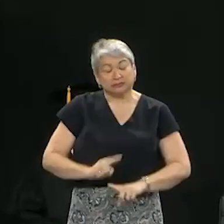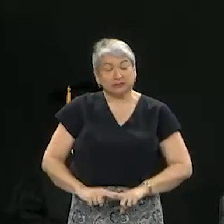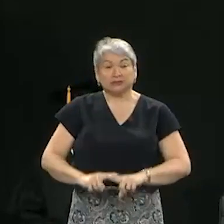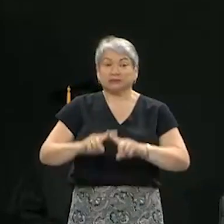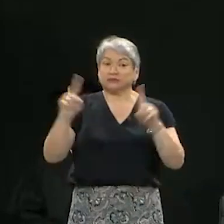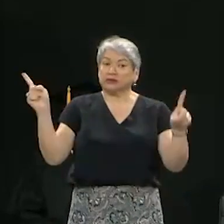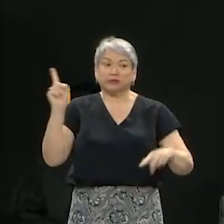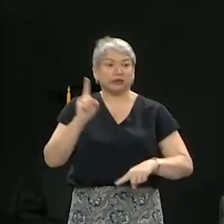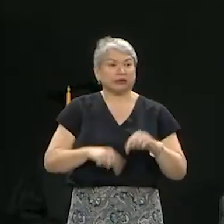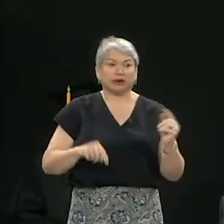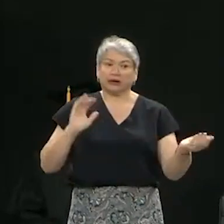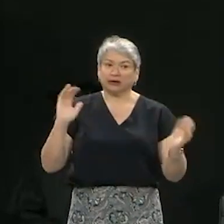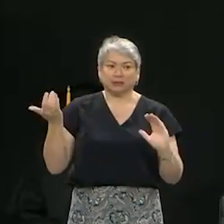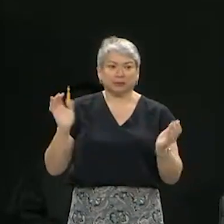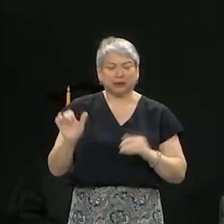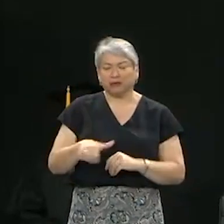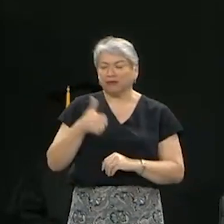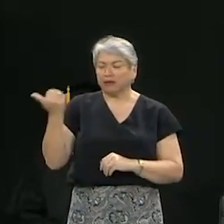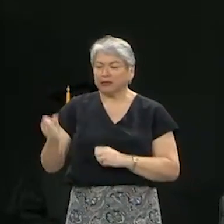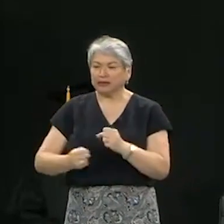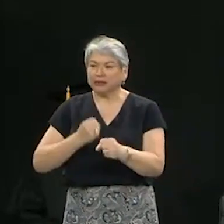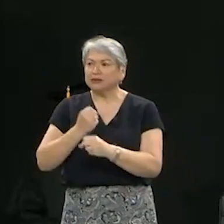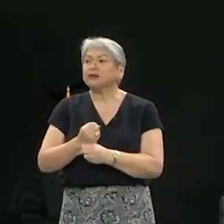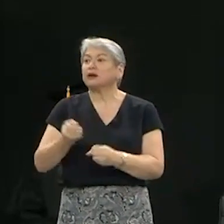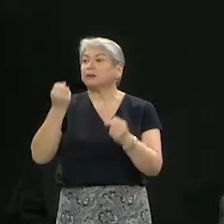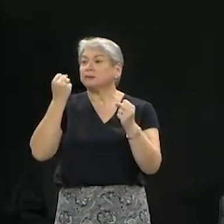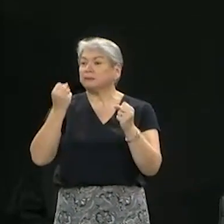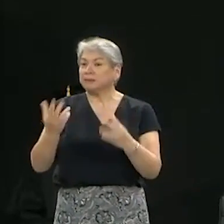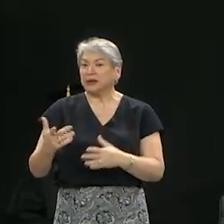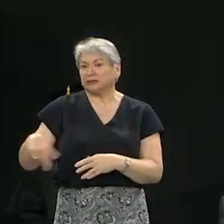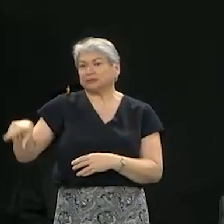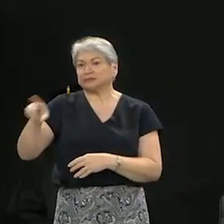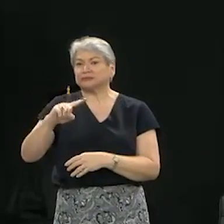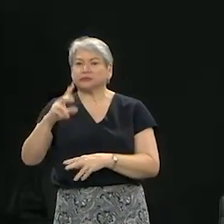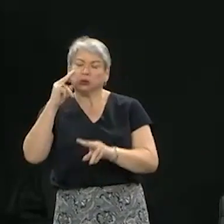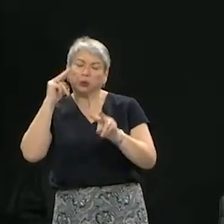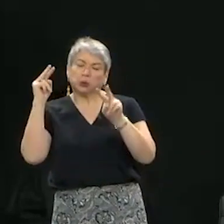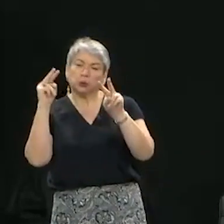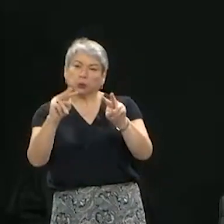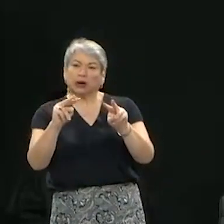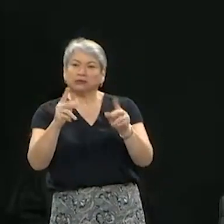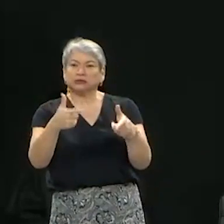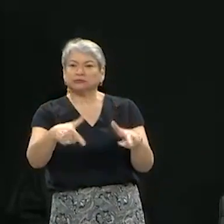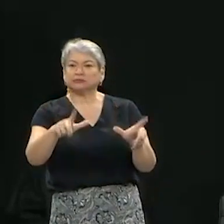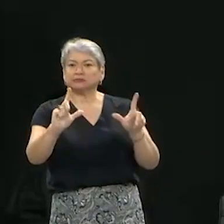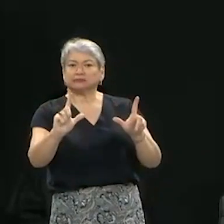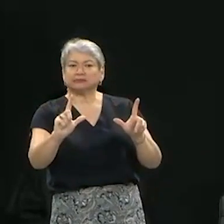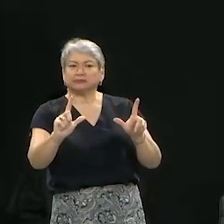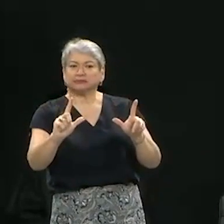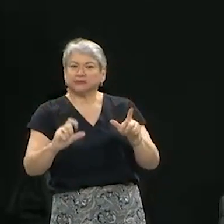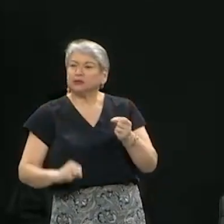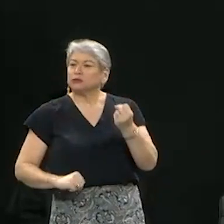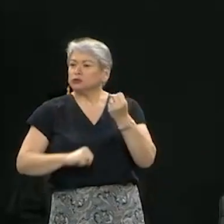I know that many of them are watching the ceremony this evening online in support of our graduates.